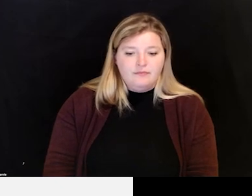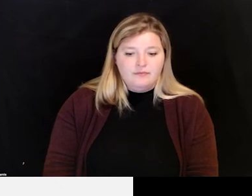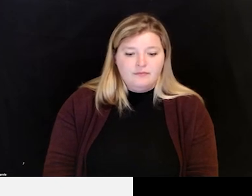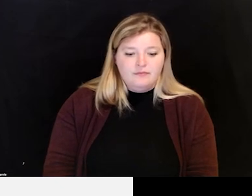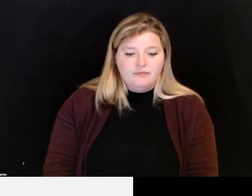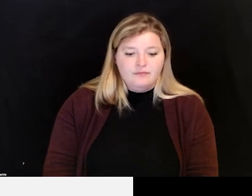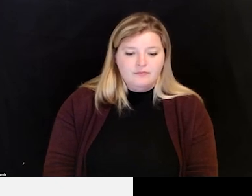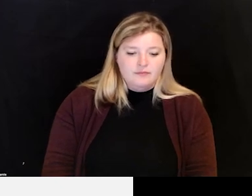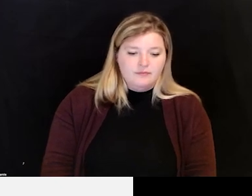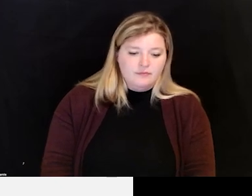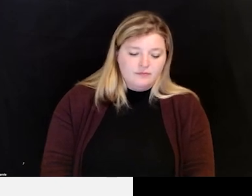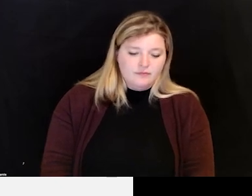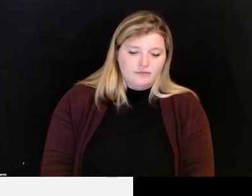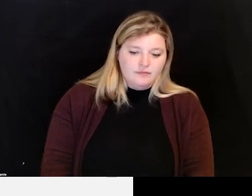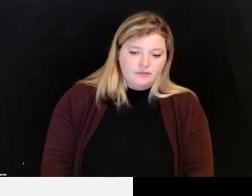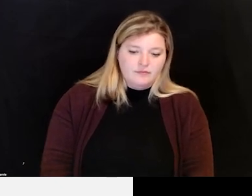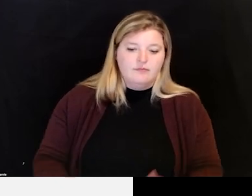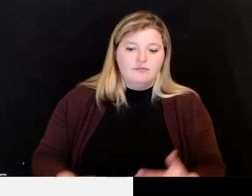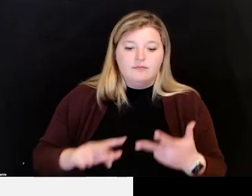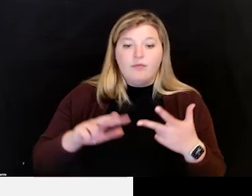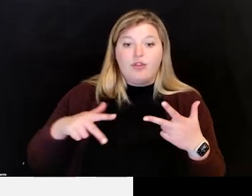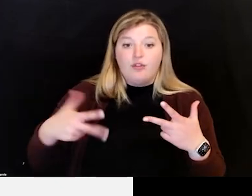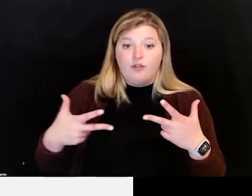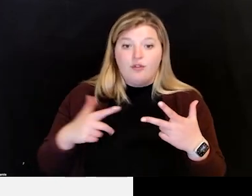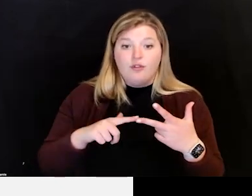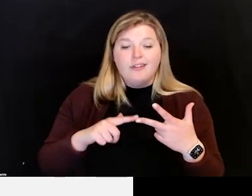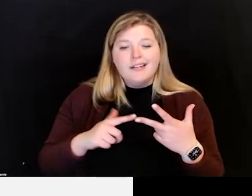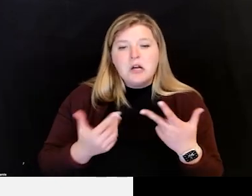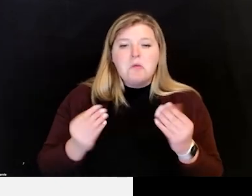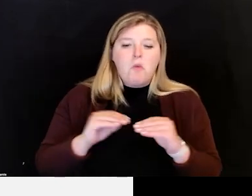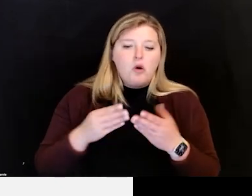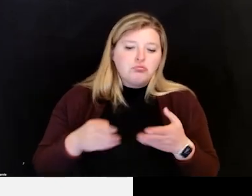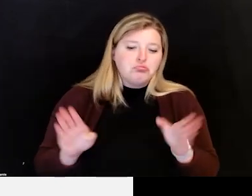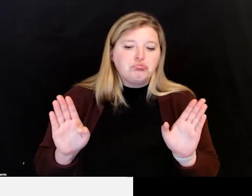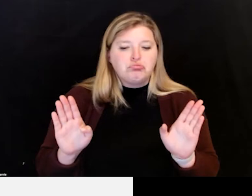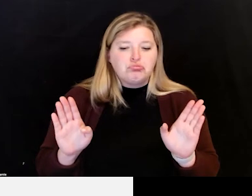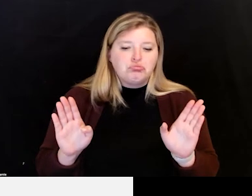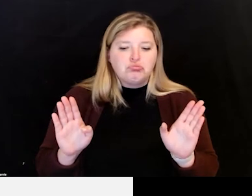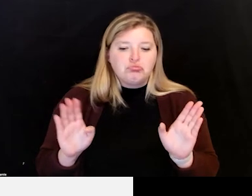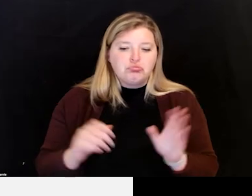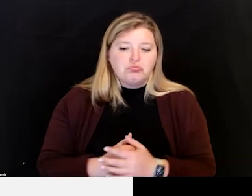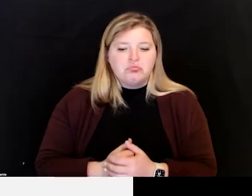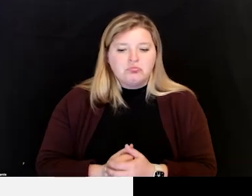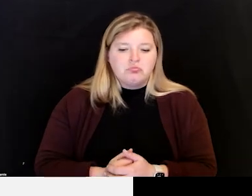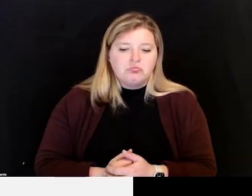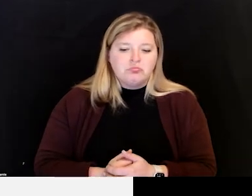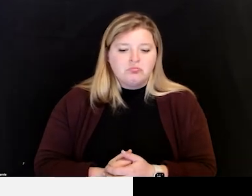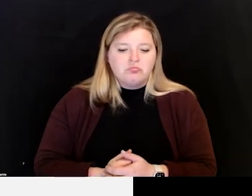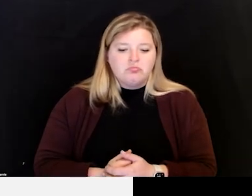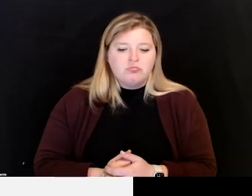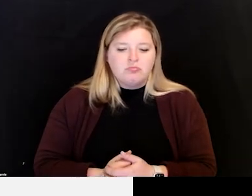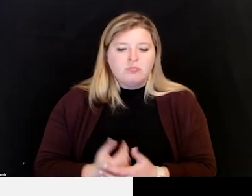Now, this third example here is a bit more generic, and I want to let people know that you should be wary